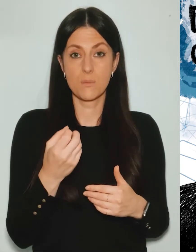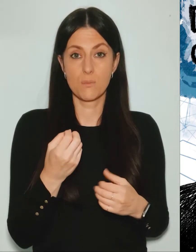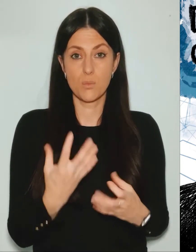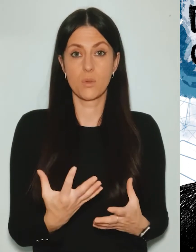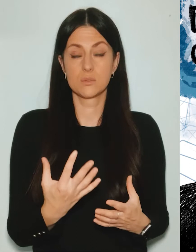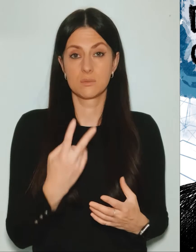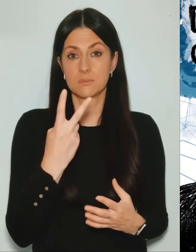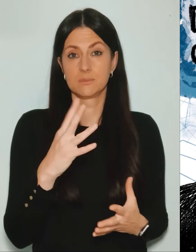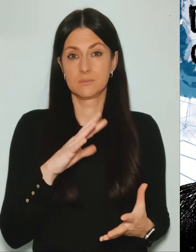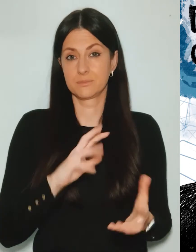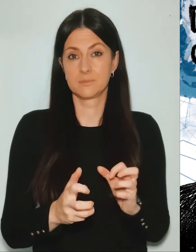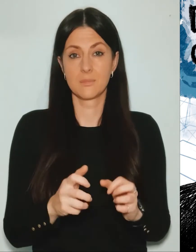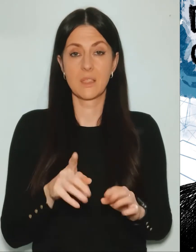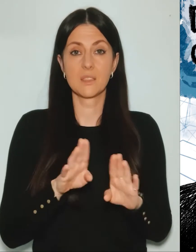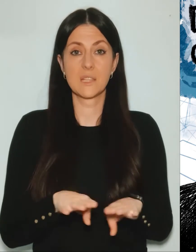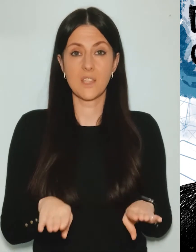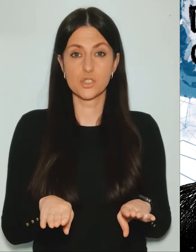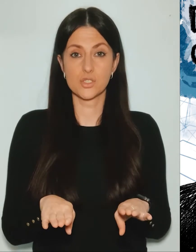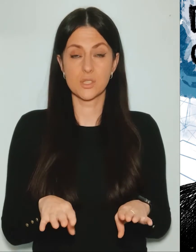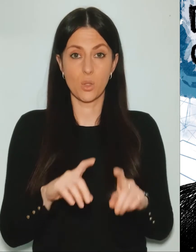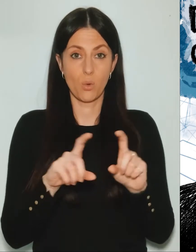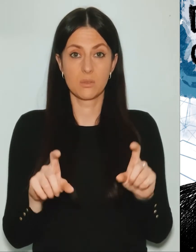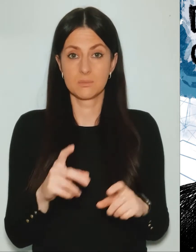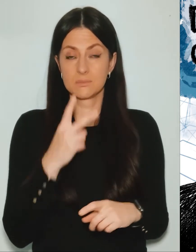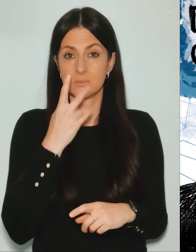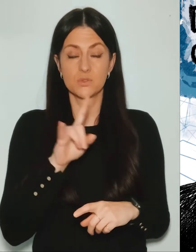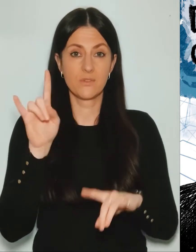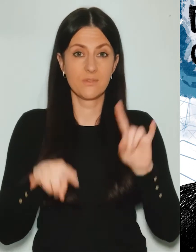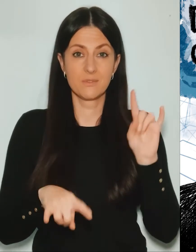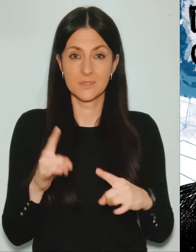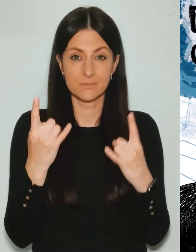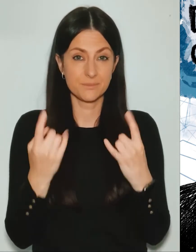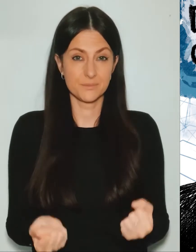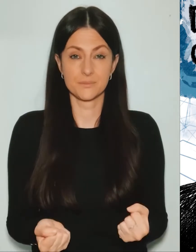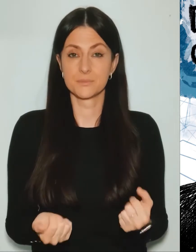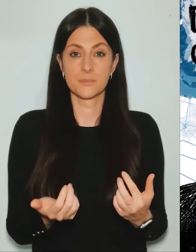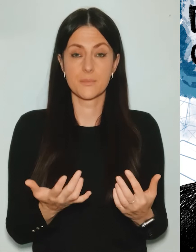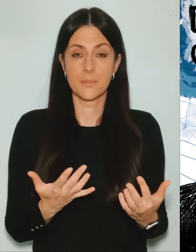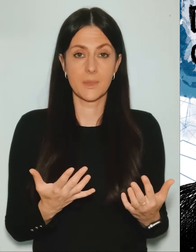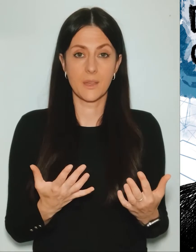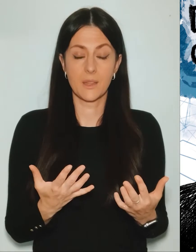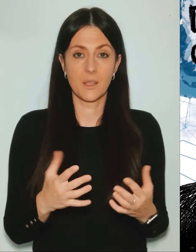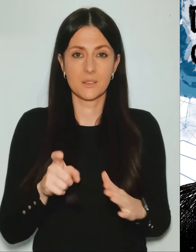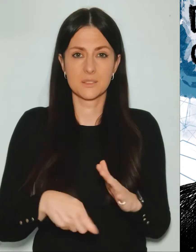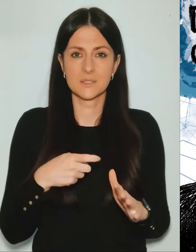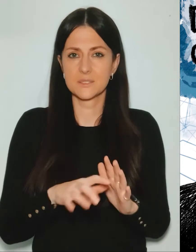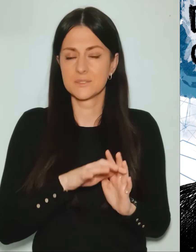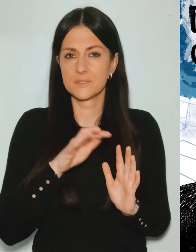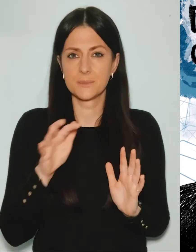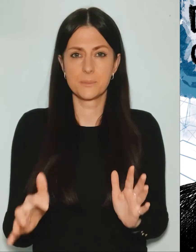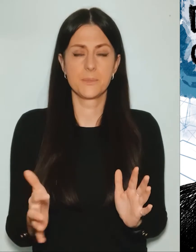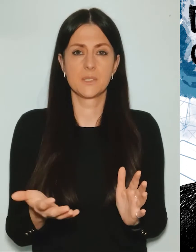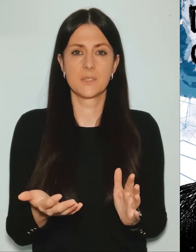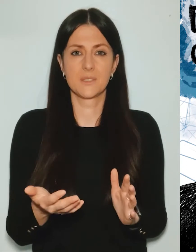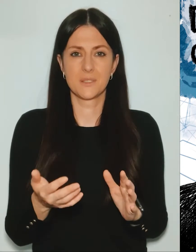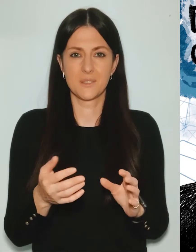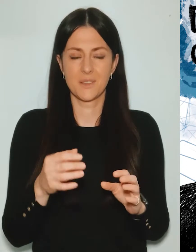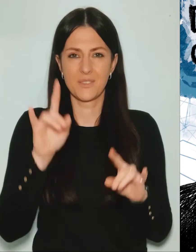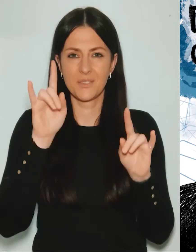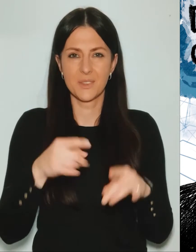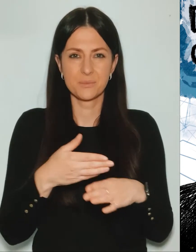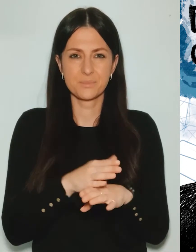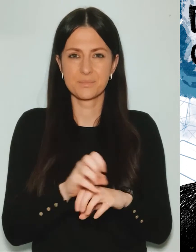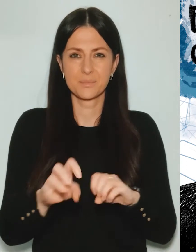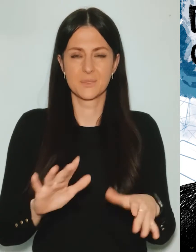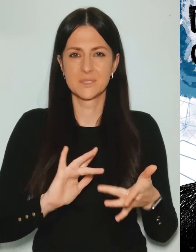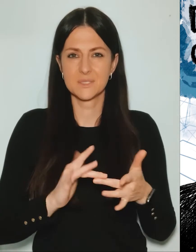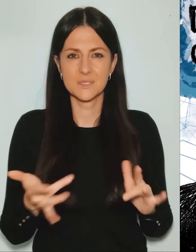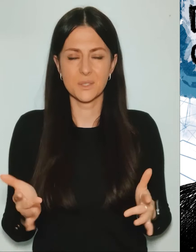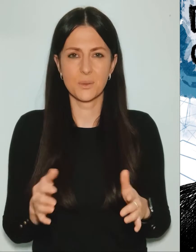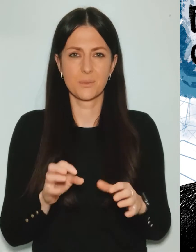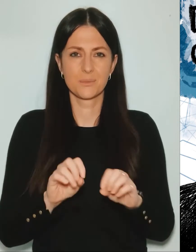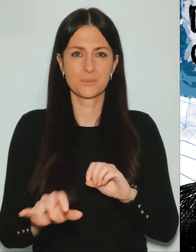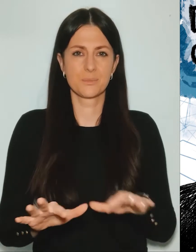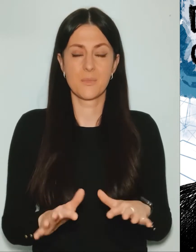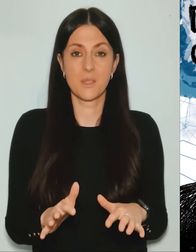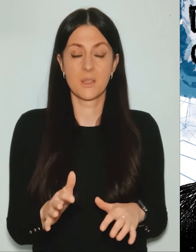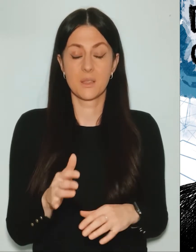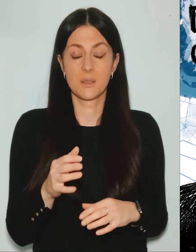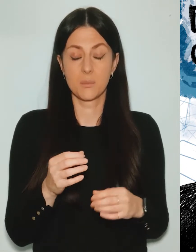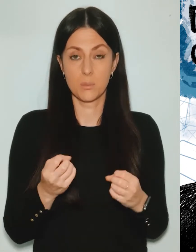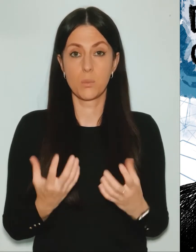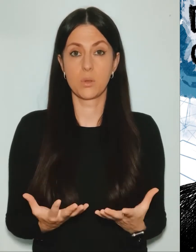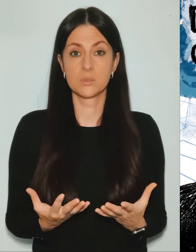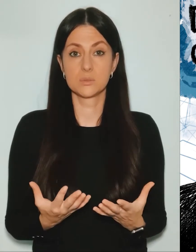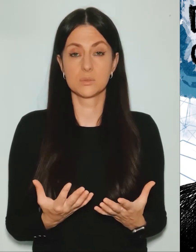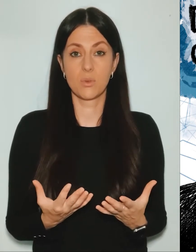you can see that the windows are broken, everything is in the trash from the windows, in glass, and the shelling just doesn't stop on the background.